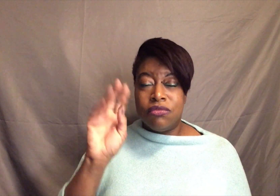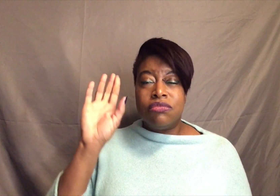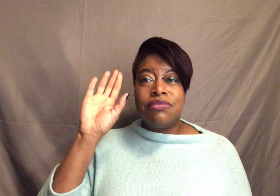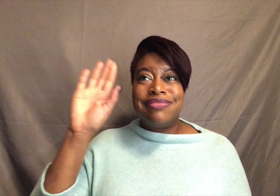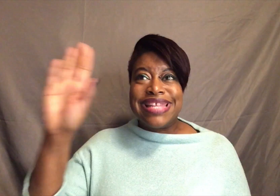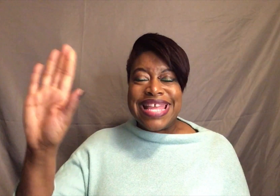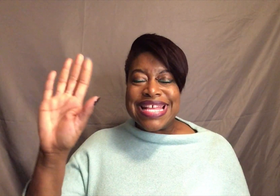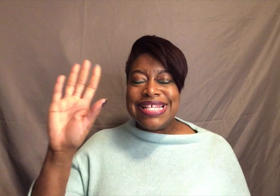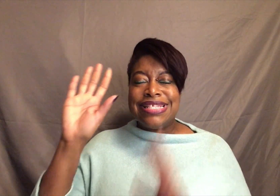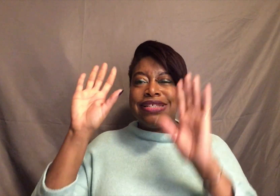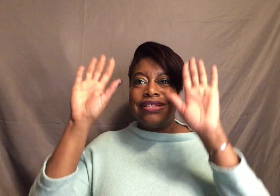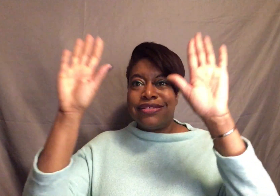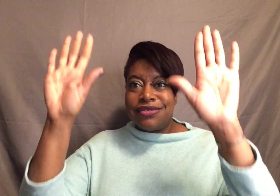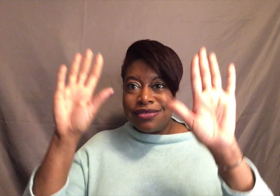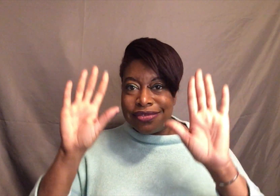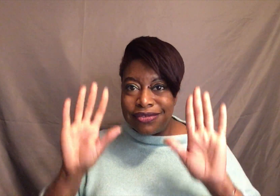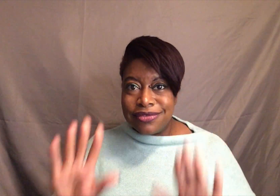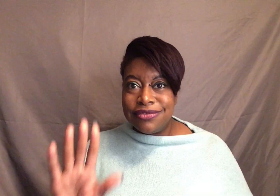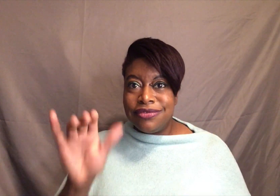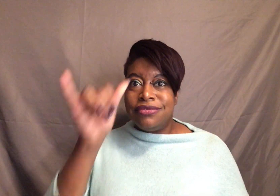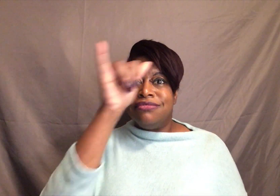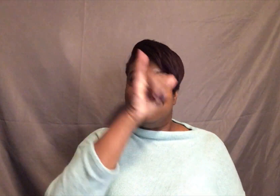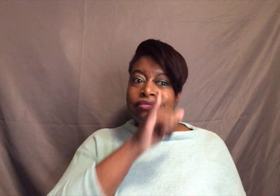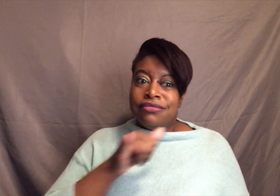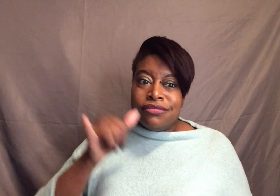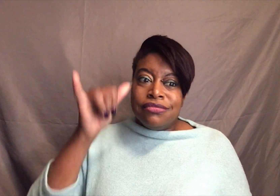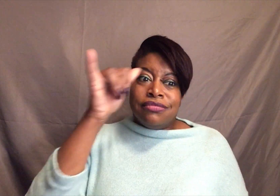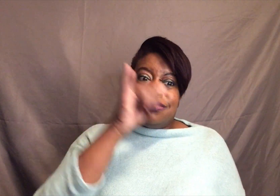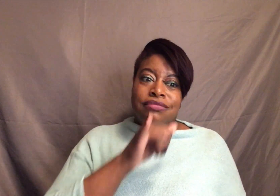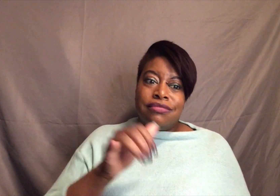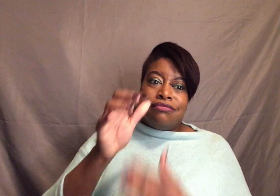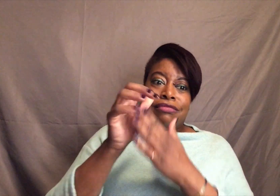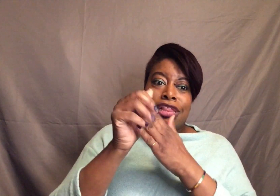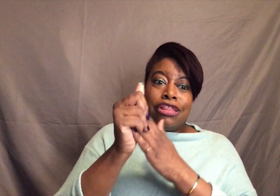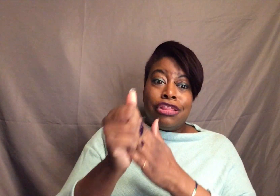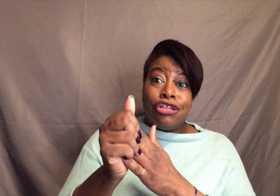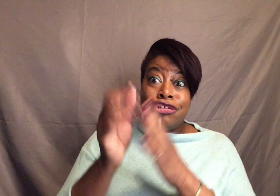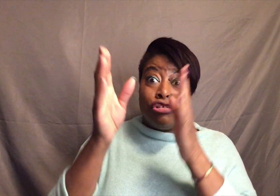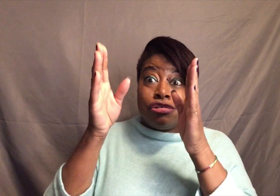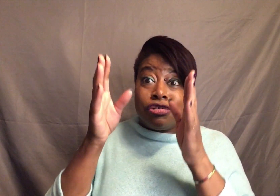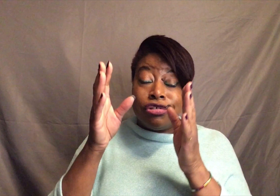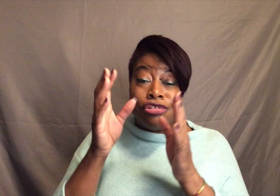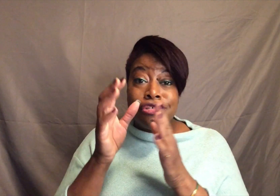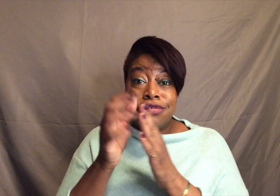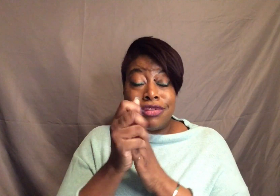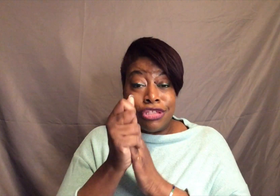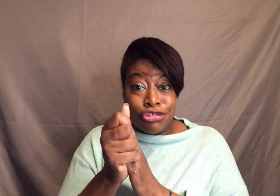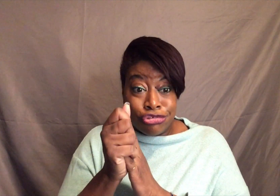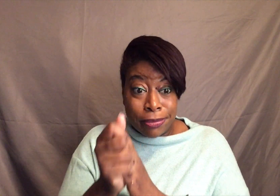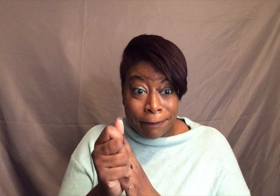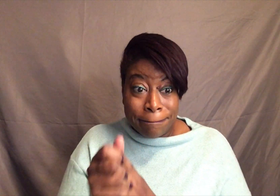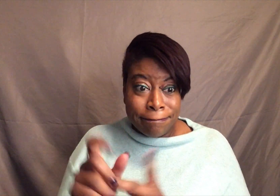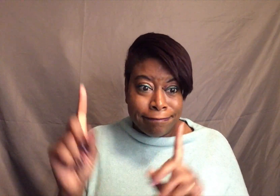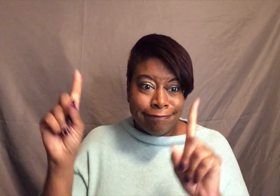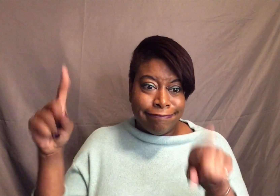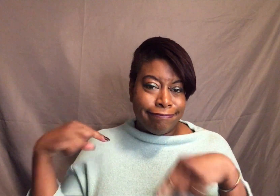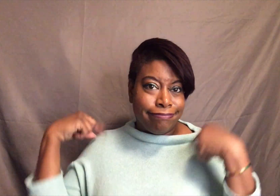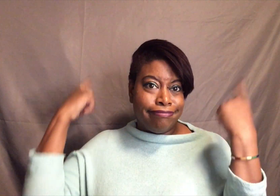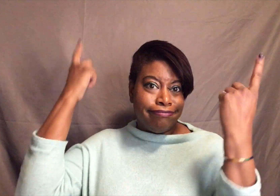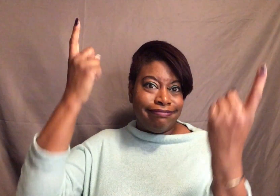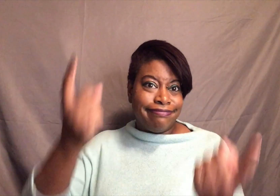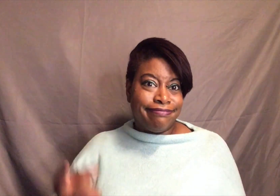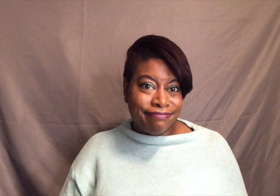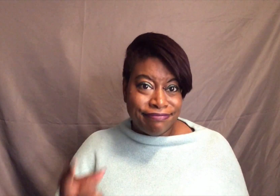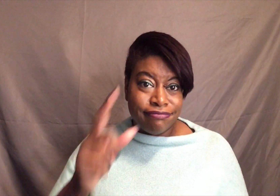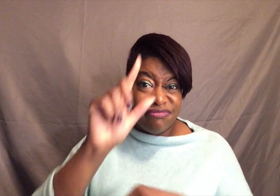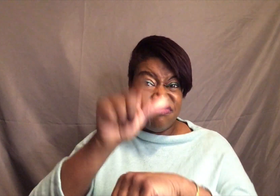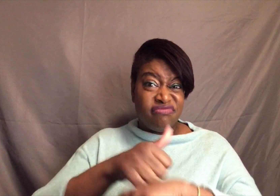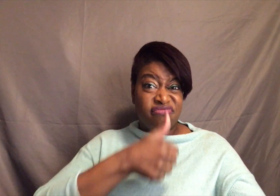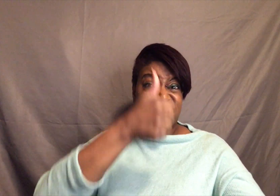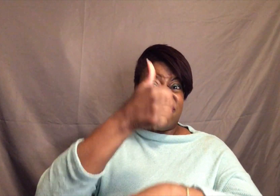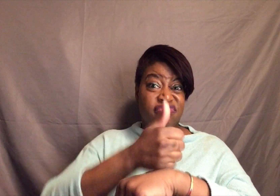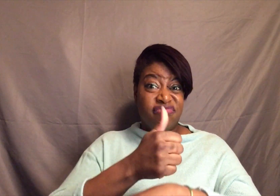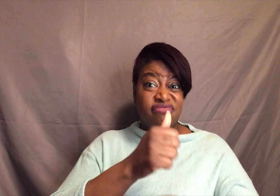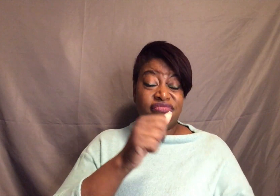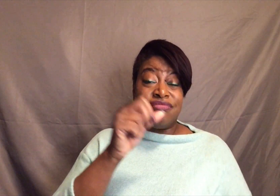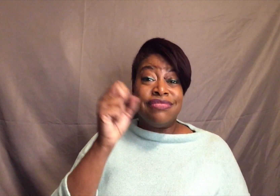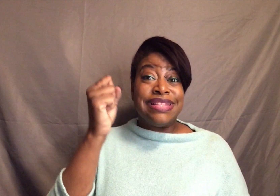whose outstanding leadership within the St. Paul and Minneapolis Black Deaf Advocates